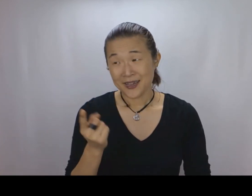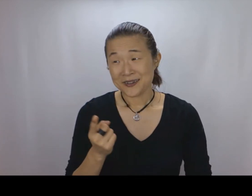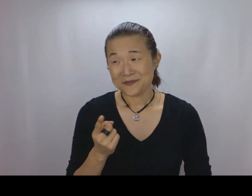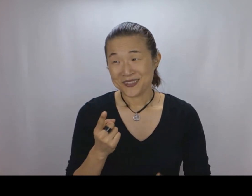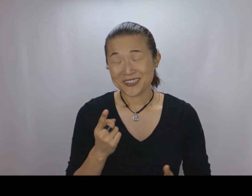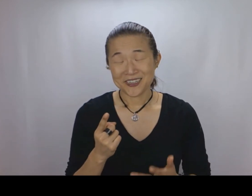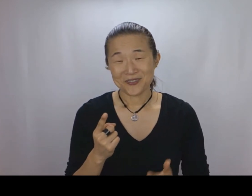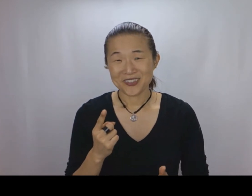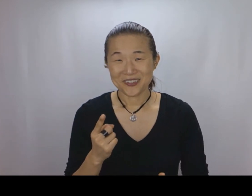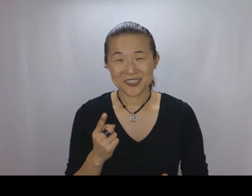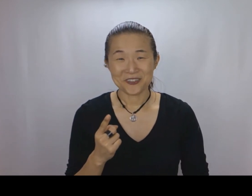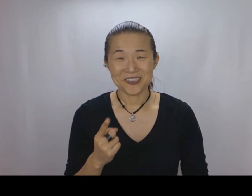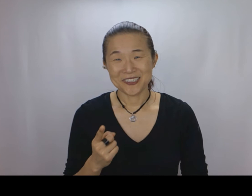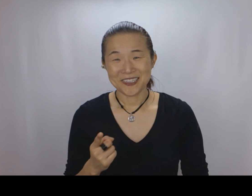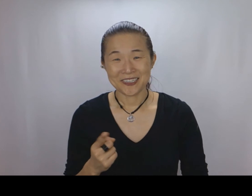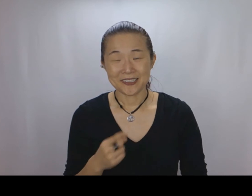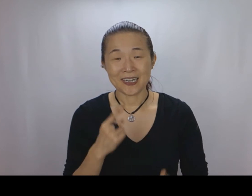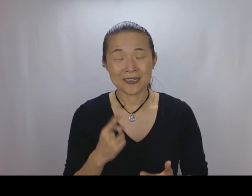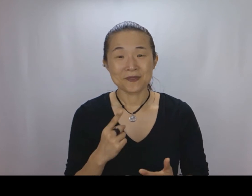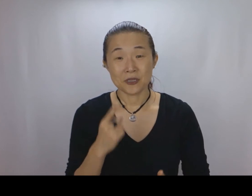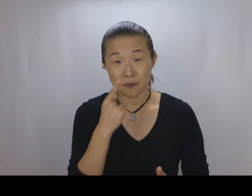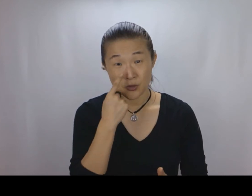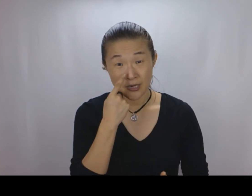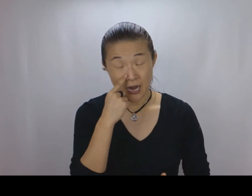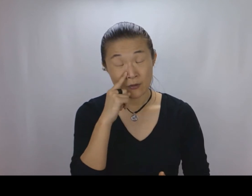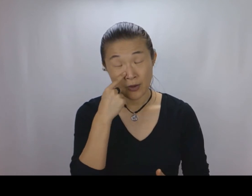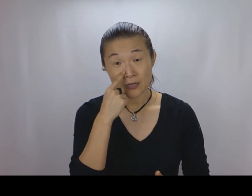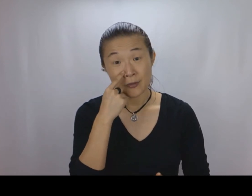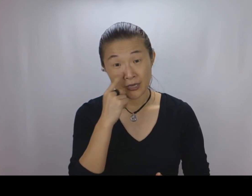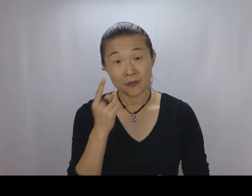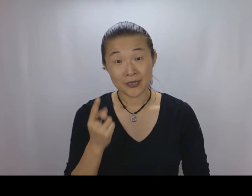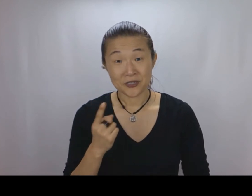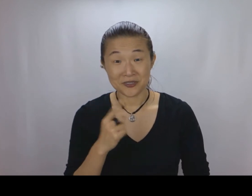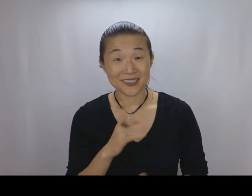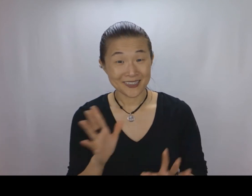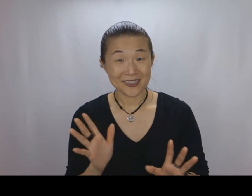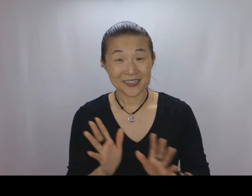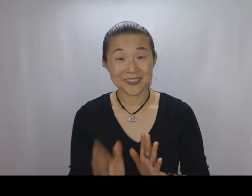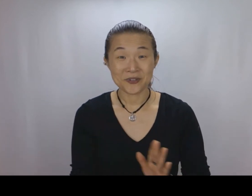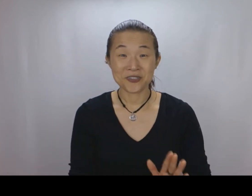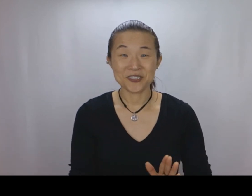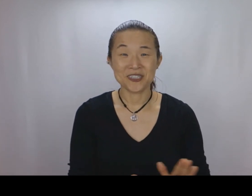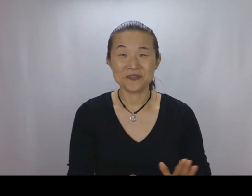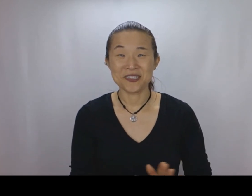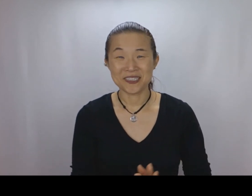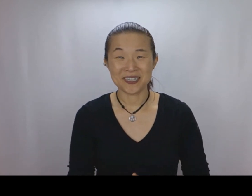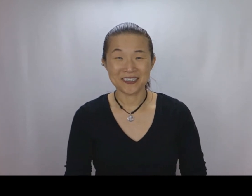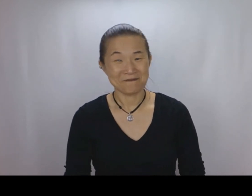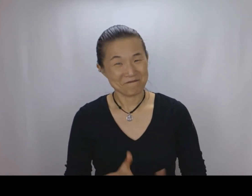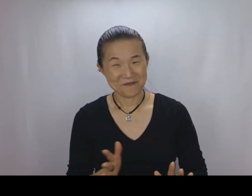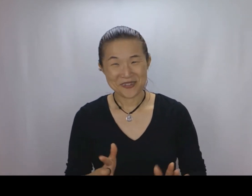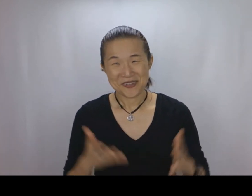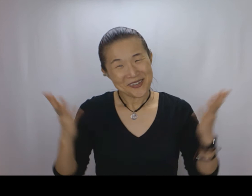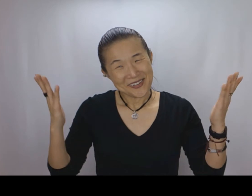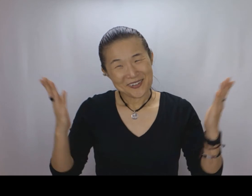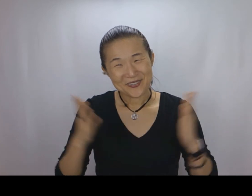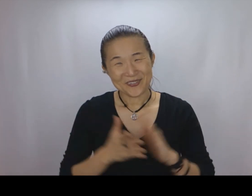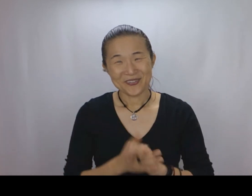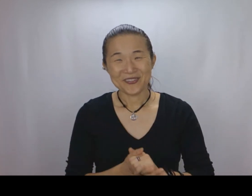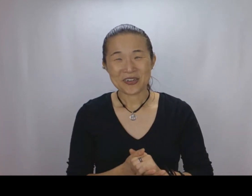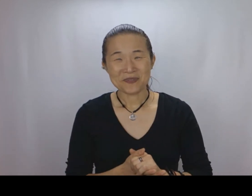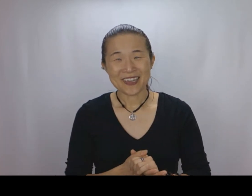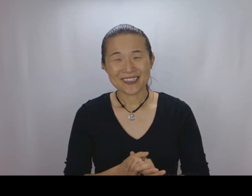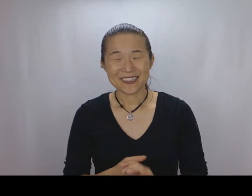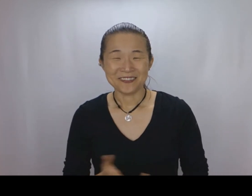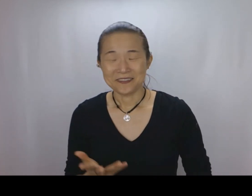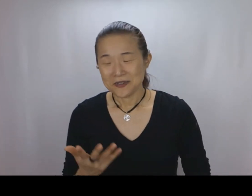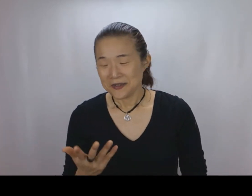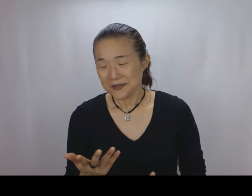This sign literally says, "I am so bored I'd rather be picking my nose." That that is the origin of this sign. Welcome to ASL.